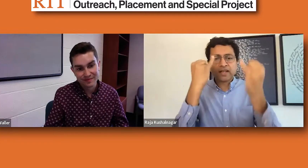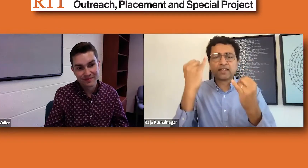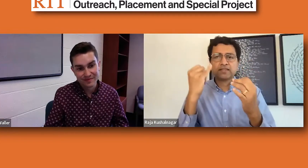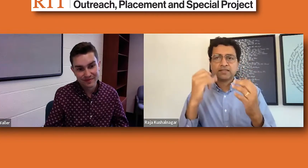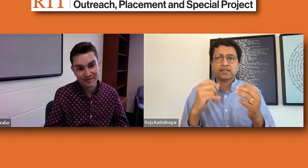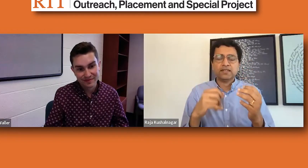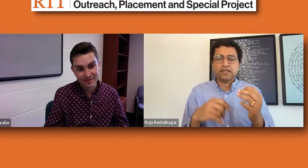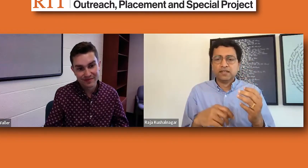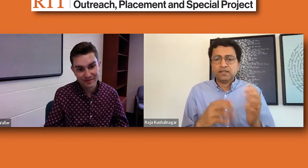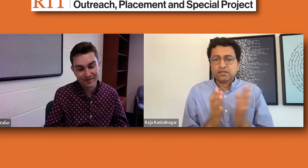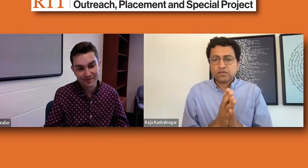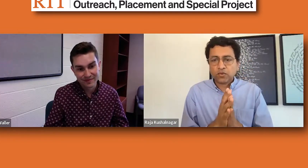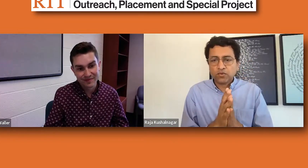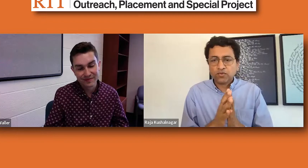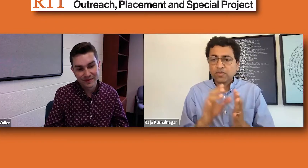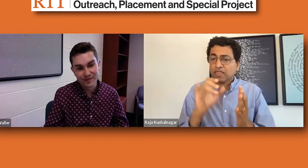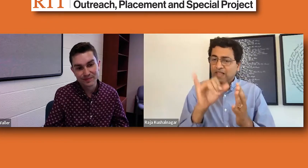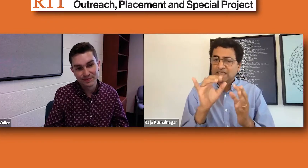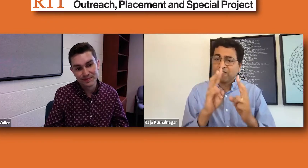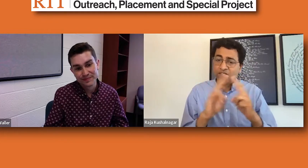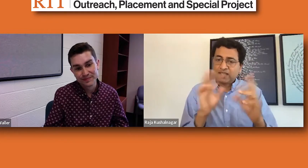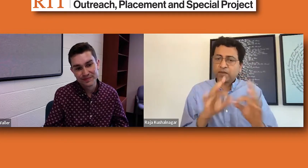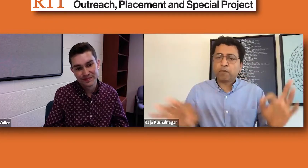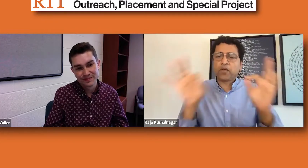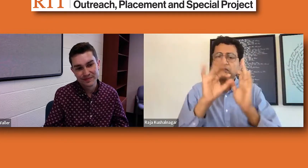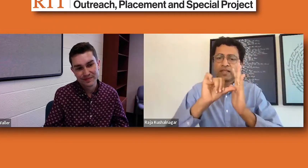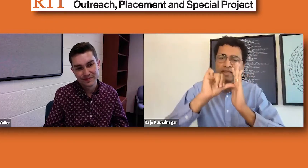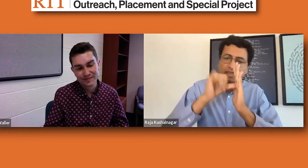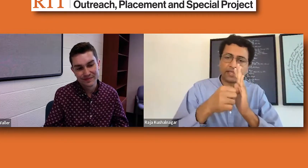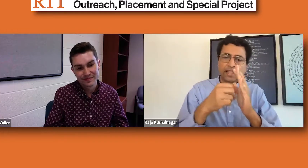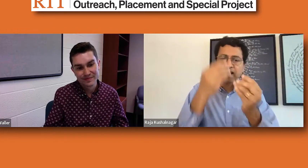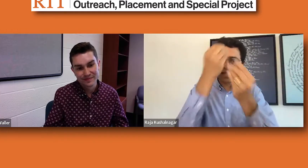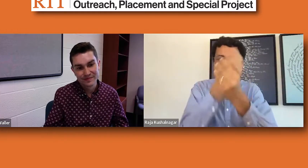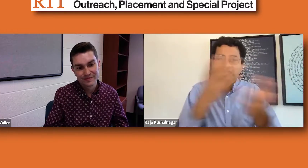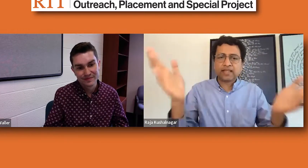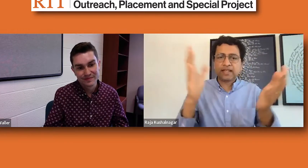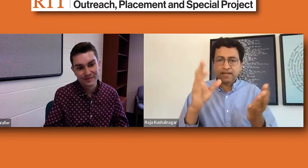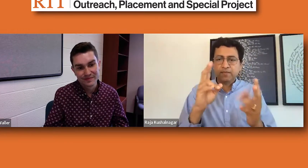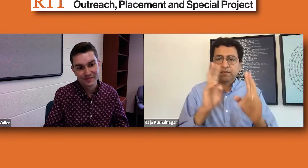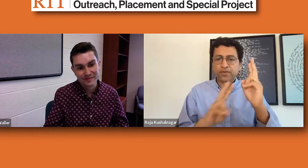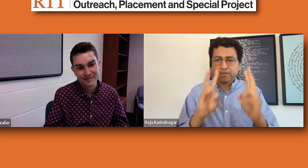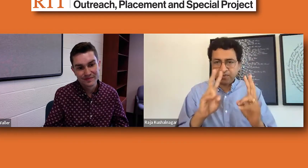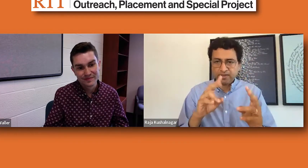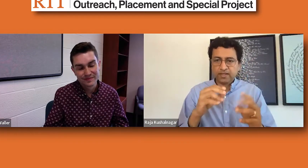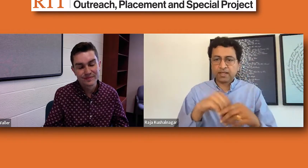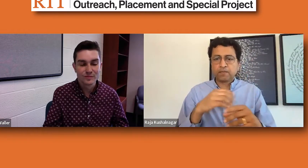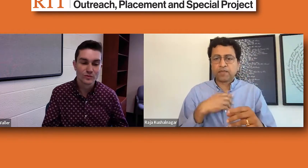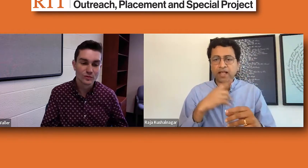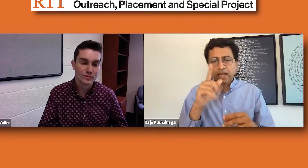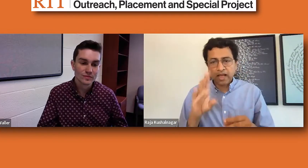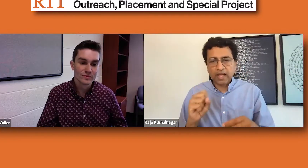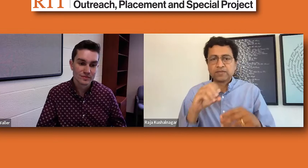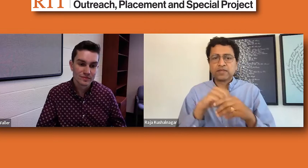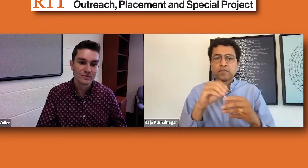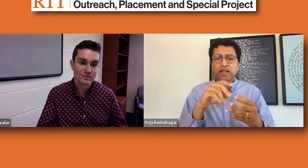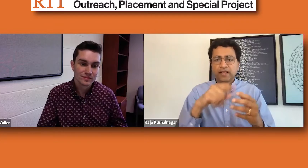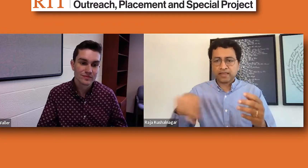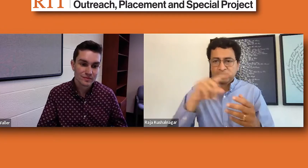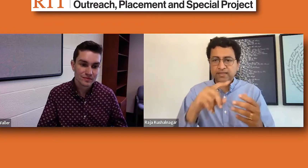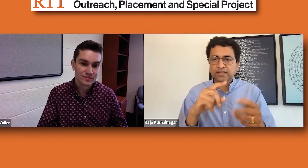proposals and ideas have been accepted and rejected, but the key is to keep going